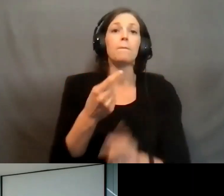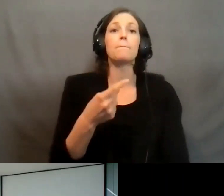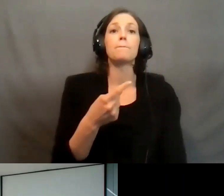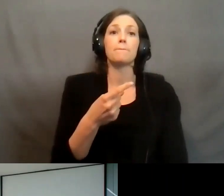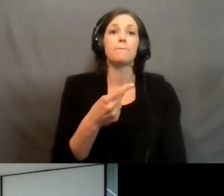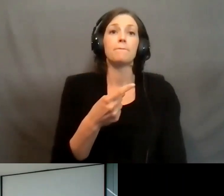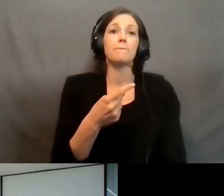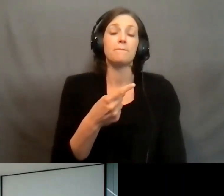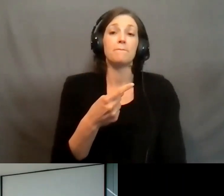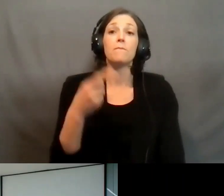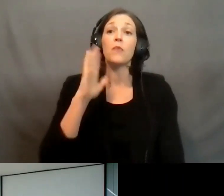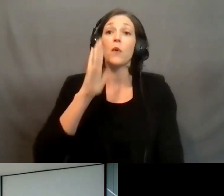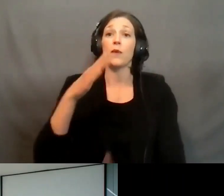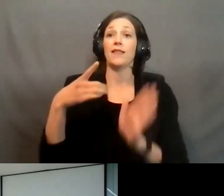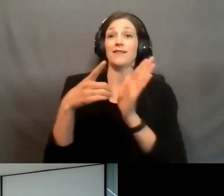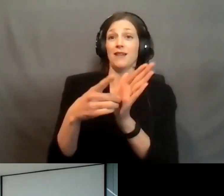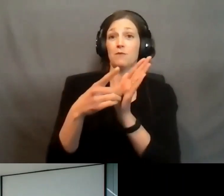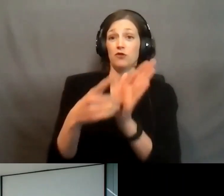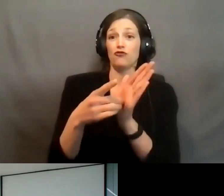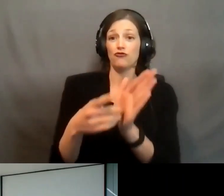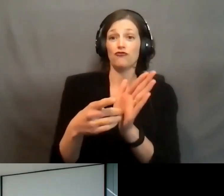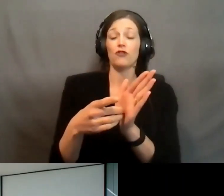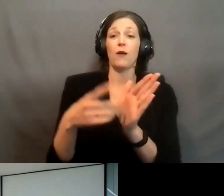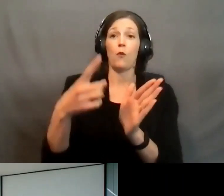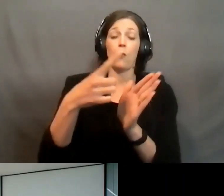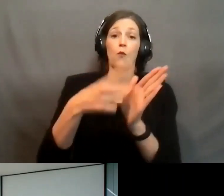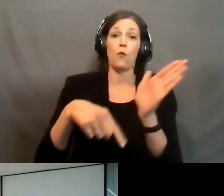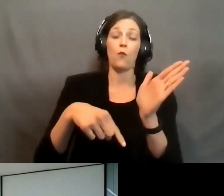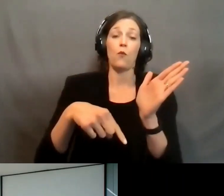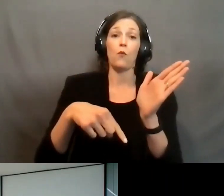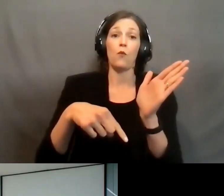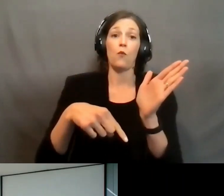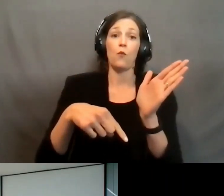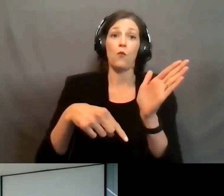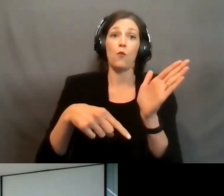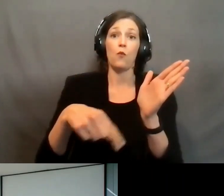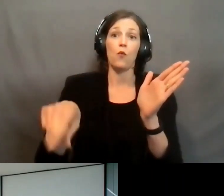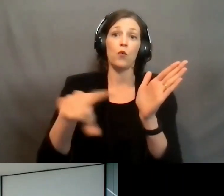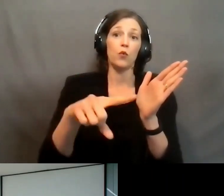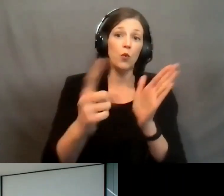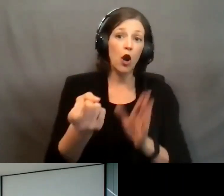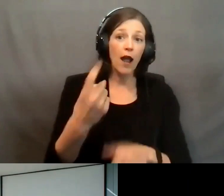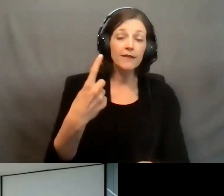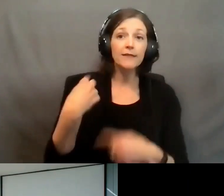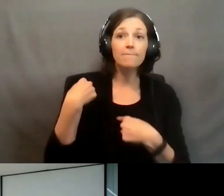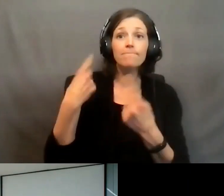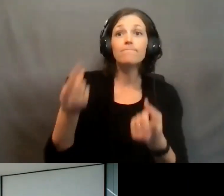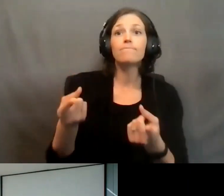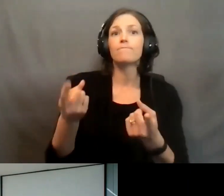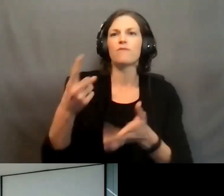demonstrating what you both are asking 12:15:43 and have been asking about what it's going to 12:15:46 be like to be